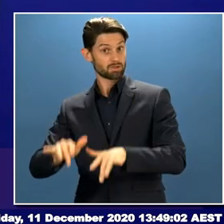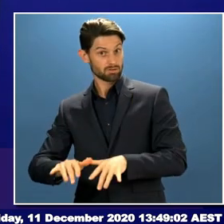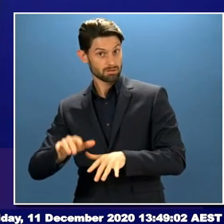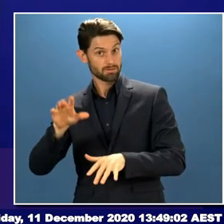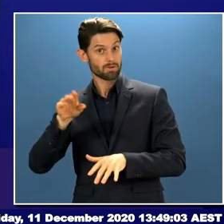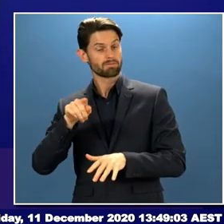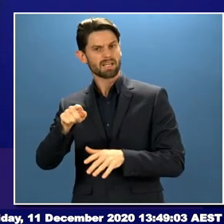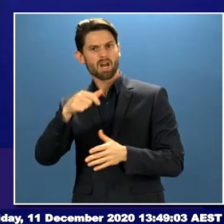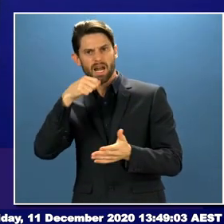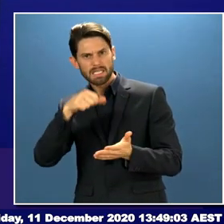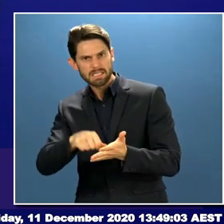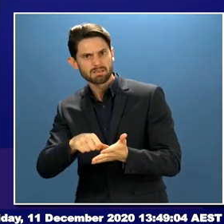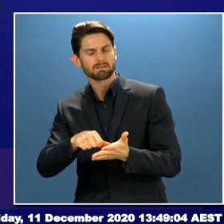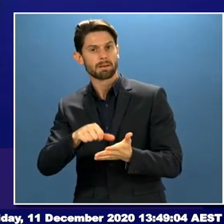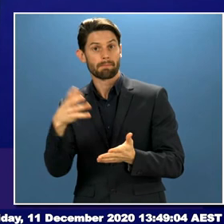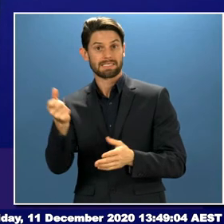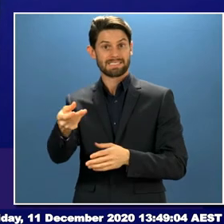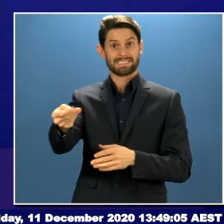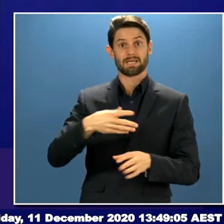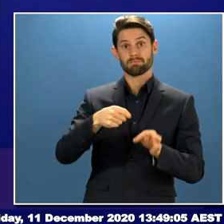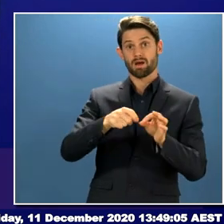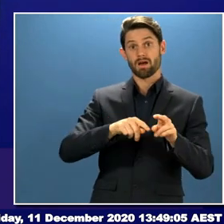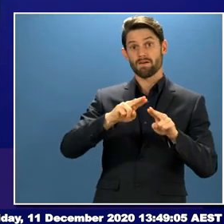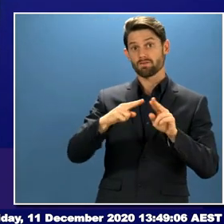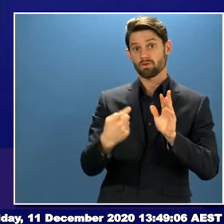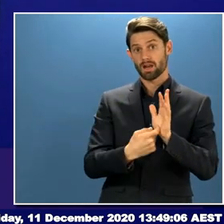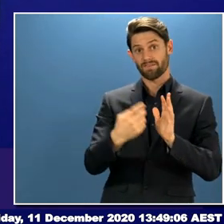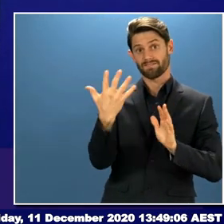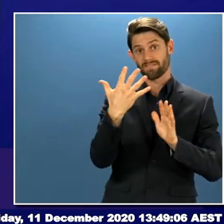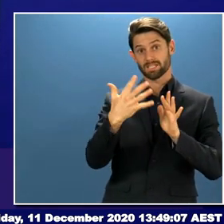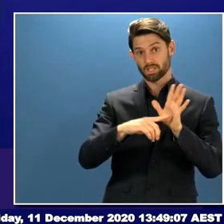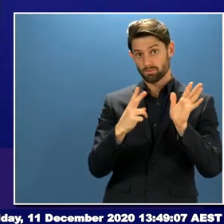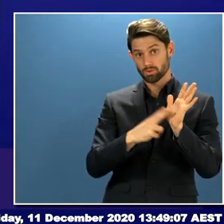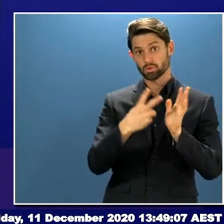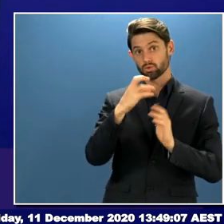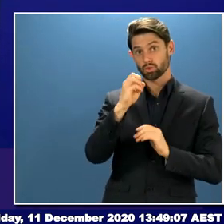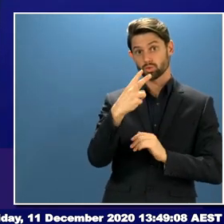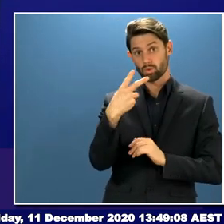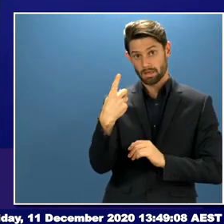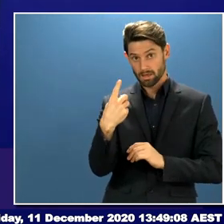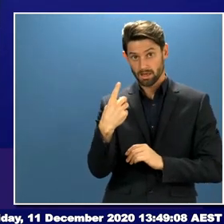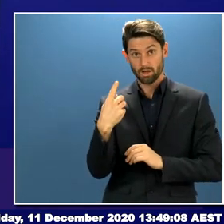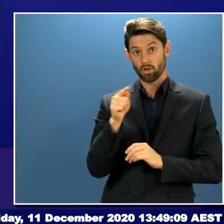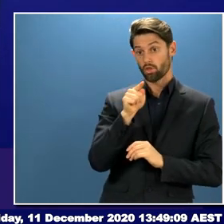Letters, by Friday 15 January 2021 those parties who have been notified by